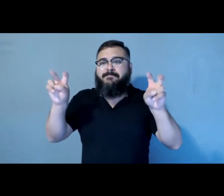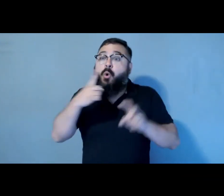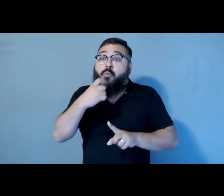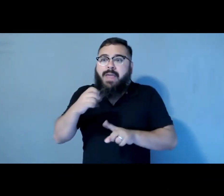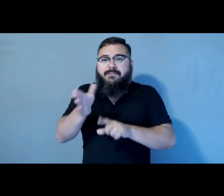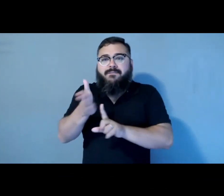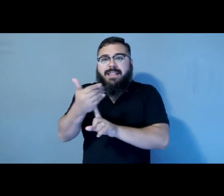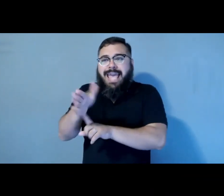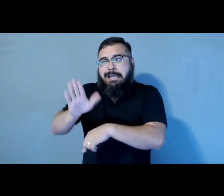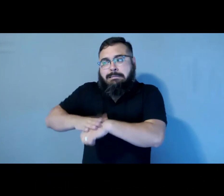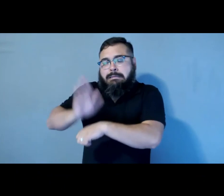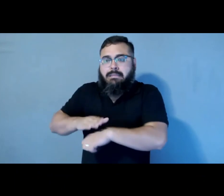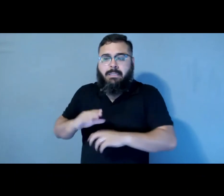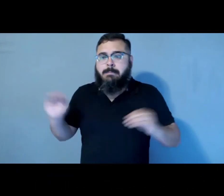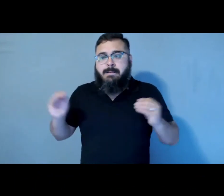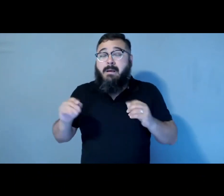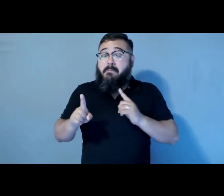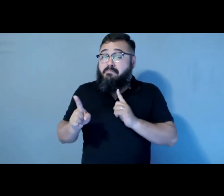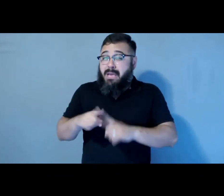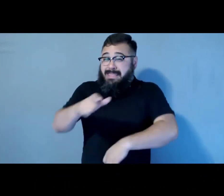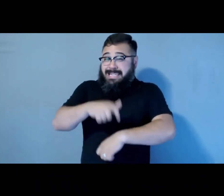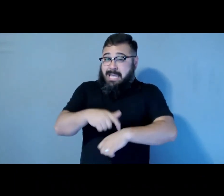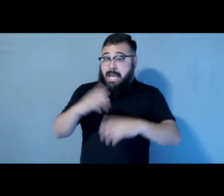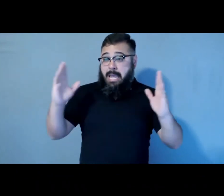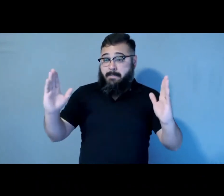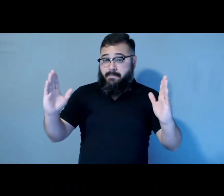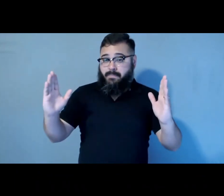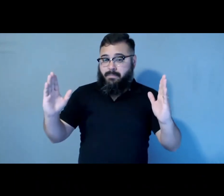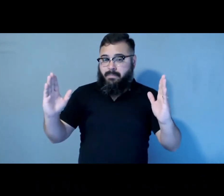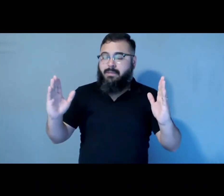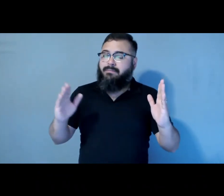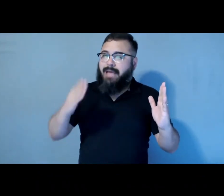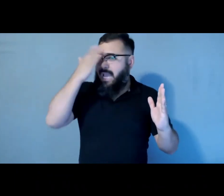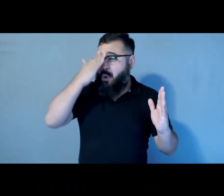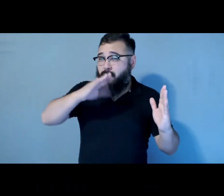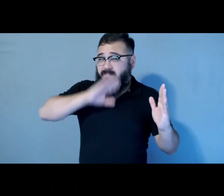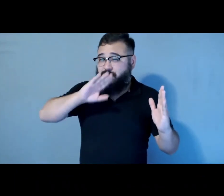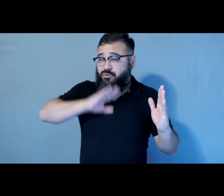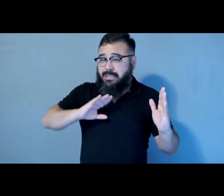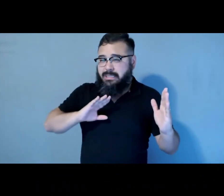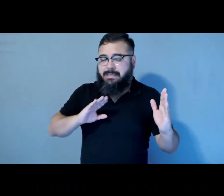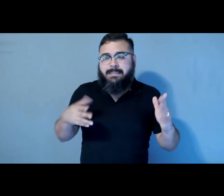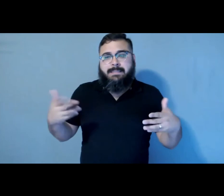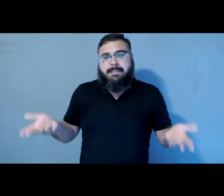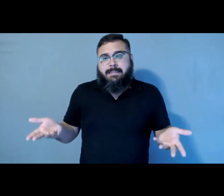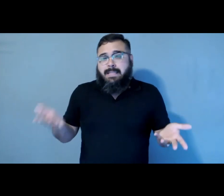The length of time that it took is also very frustrating, I don't know why it took that long